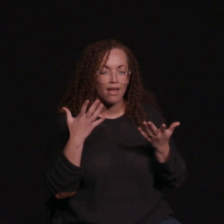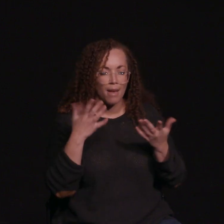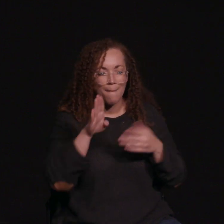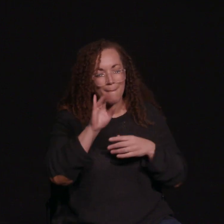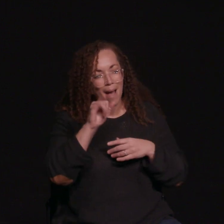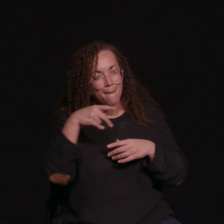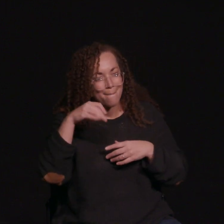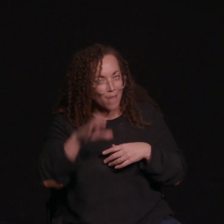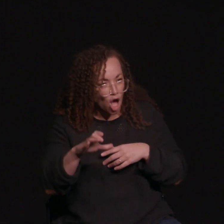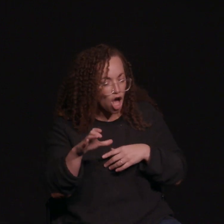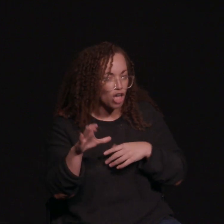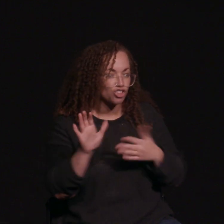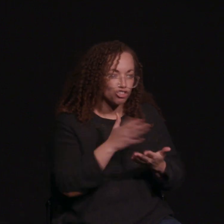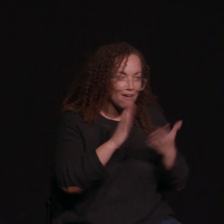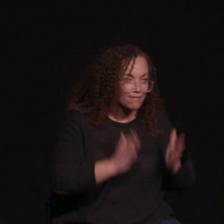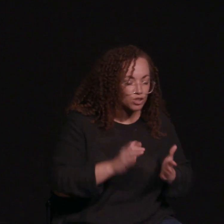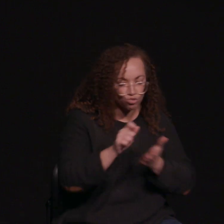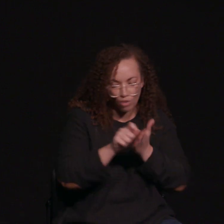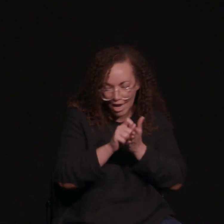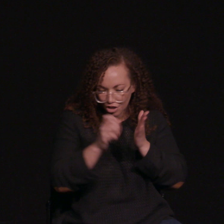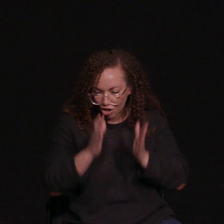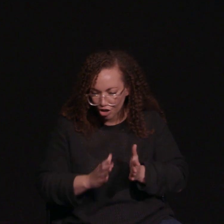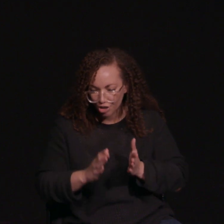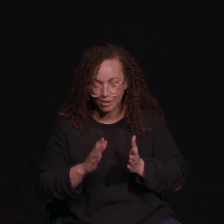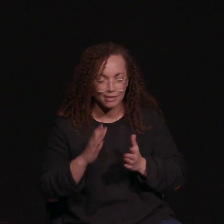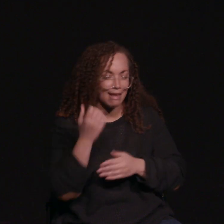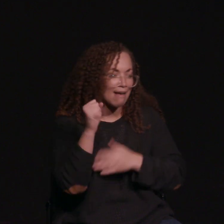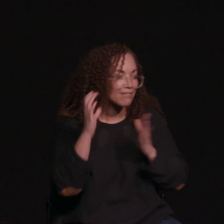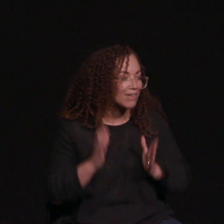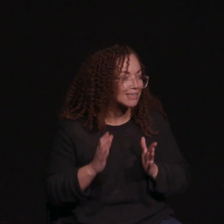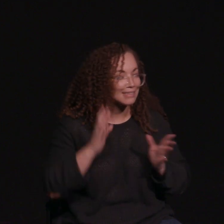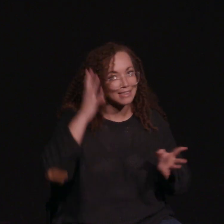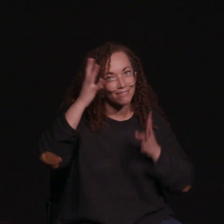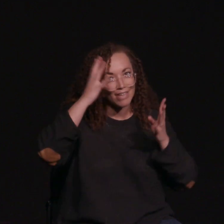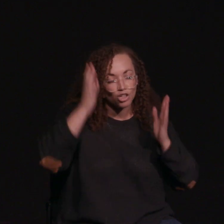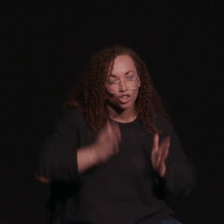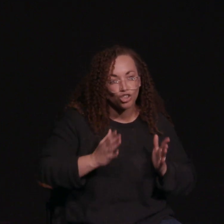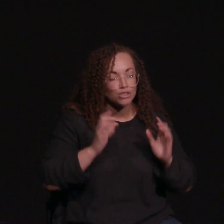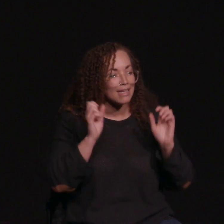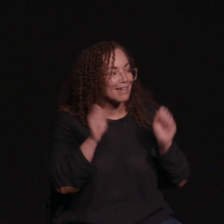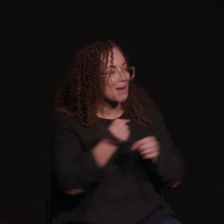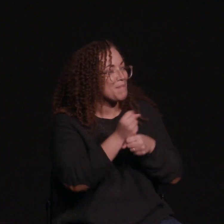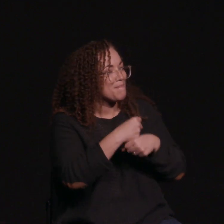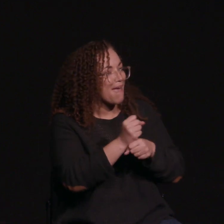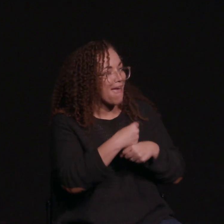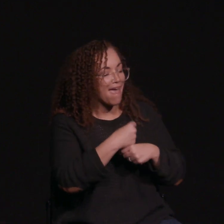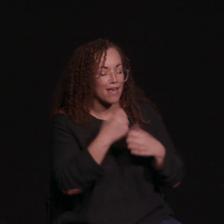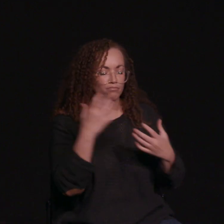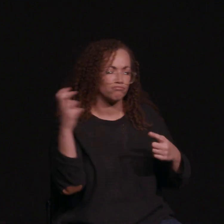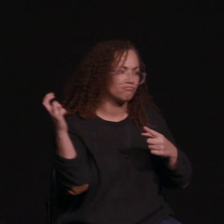artists, activists, and innovators to craft visually stunning nonfiction books.